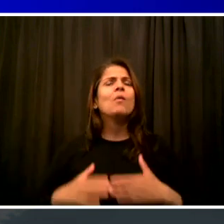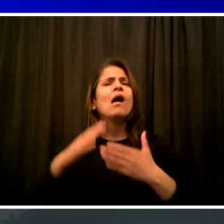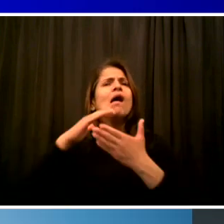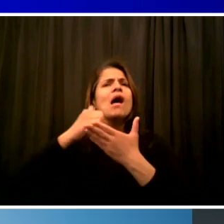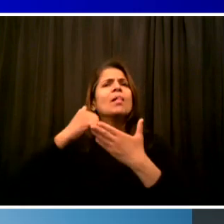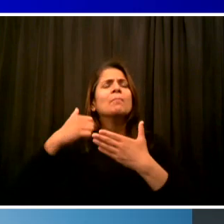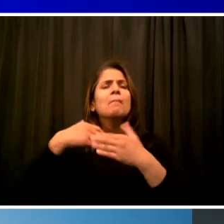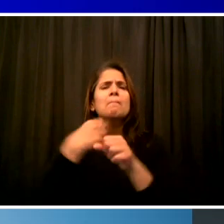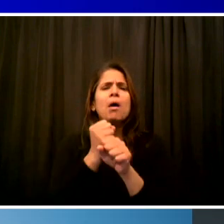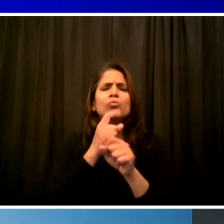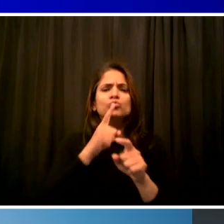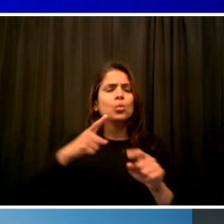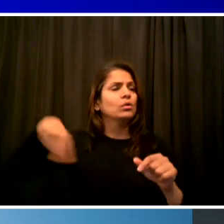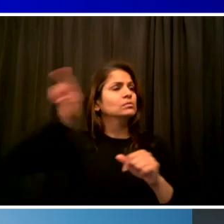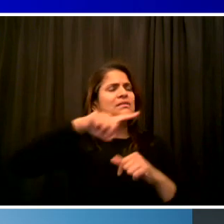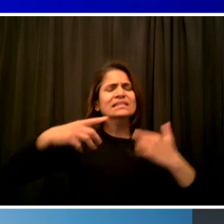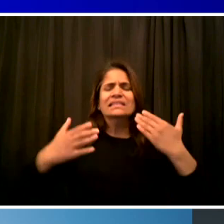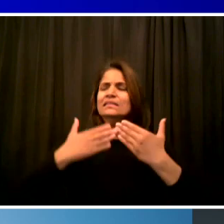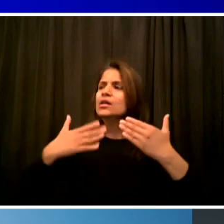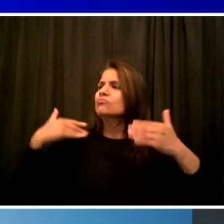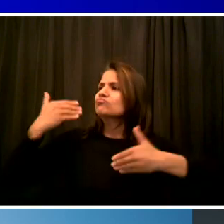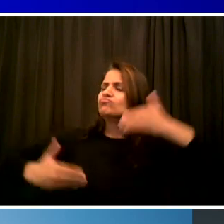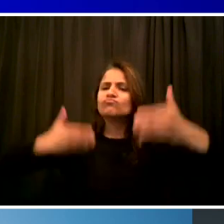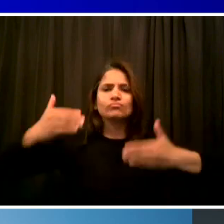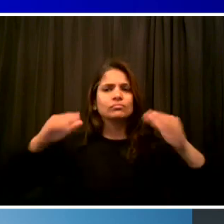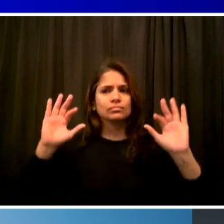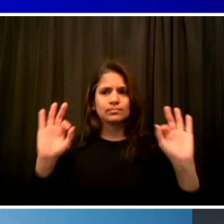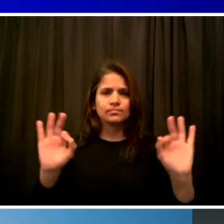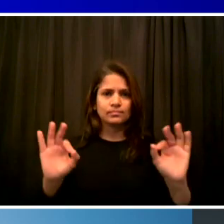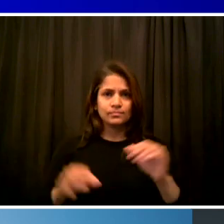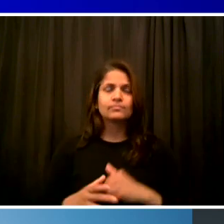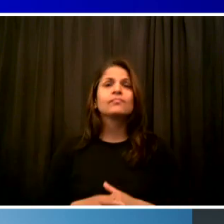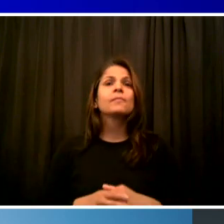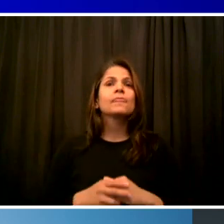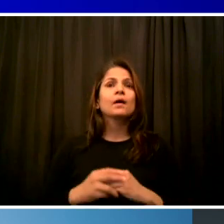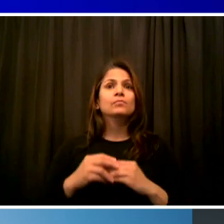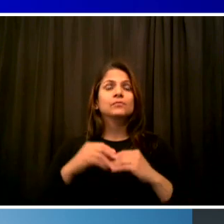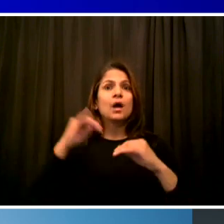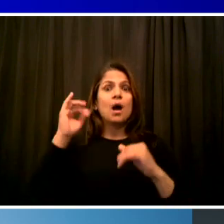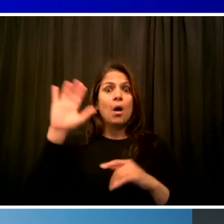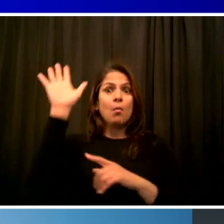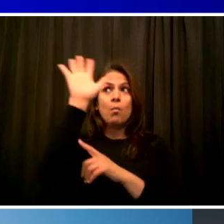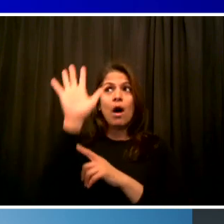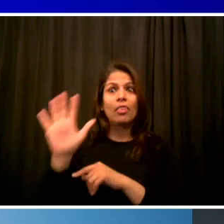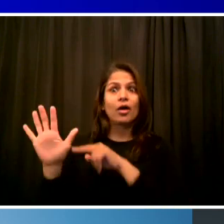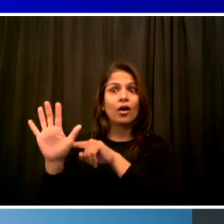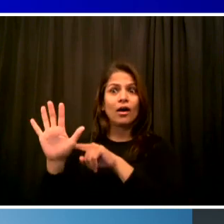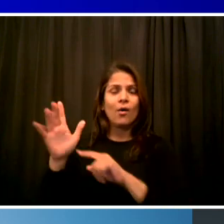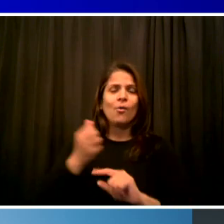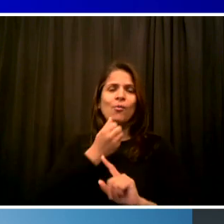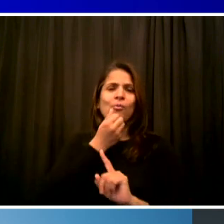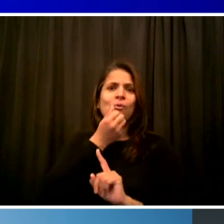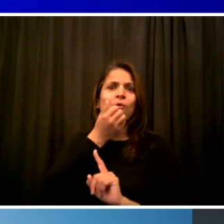WE SEETH E EVIDENCE. WE WANT TO MAKE IT EASIER FOR PEOPLE TO SOCIAL DIANSTCE PARTICULARLY AS THE WARMER